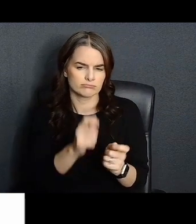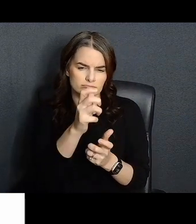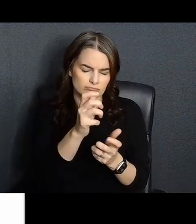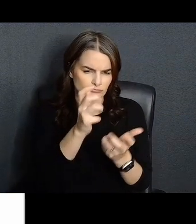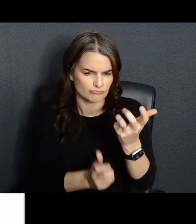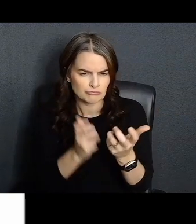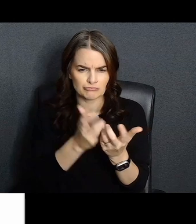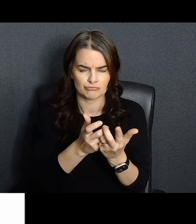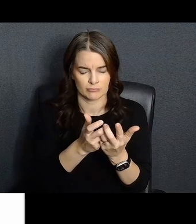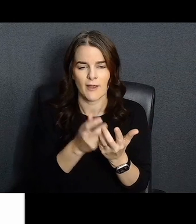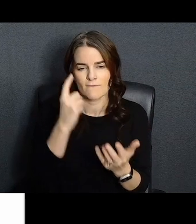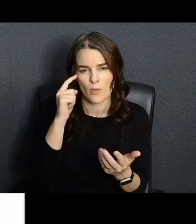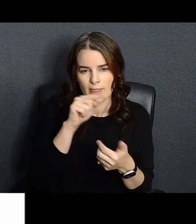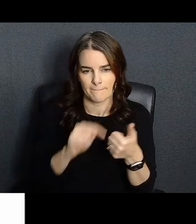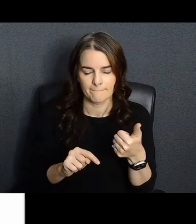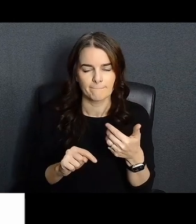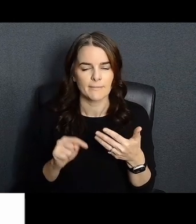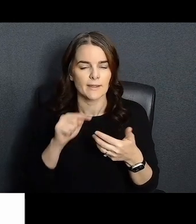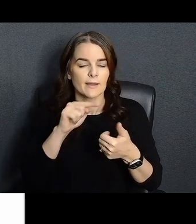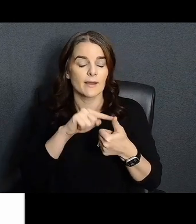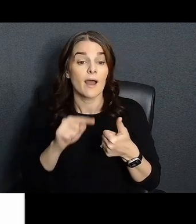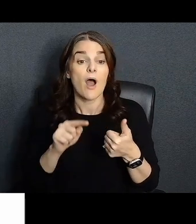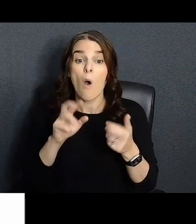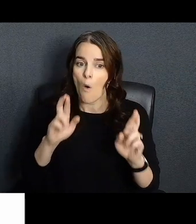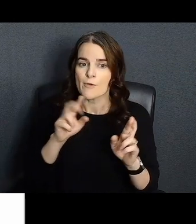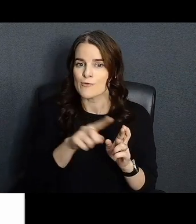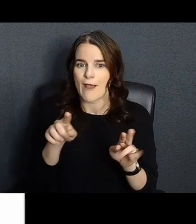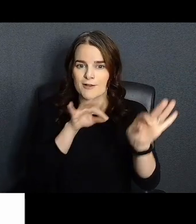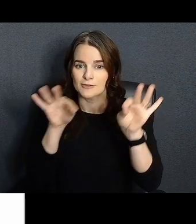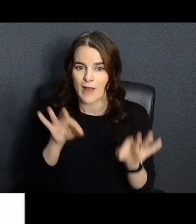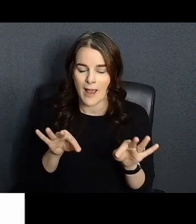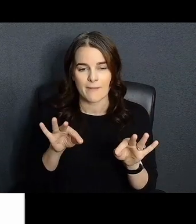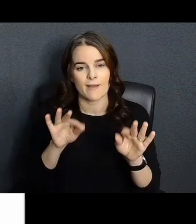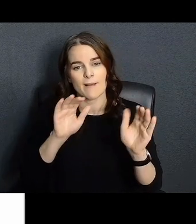to them. And then we also hope that you'll be able to describe and compare and contrast